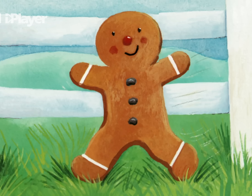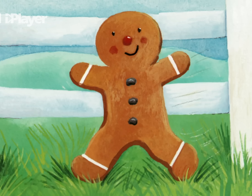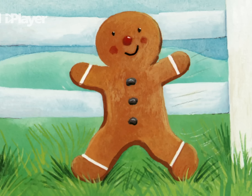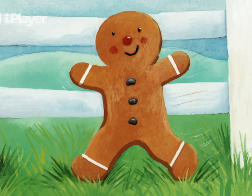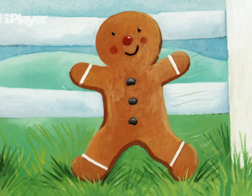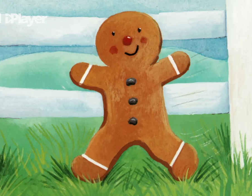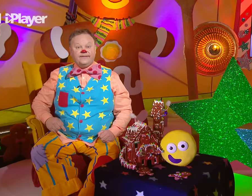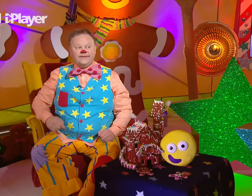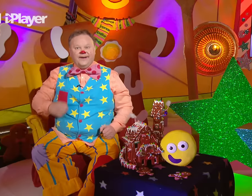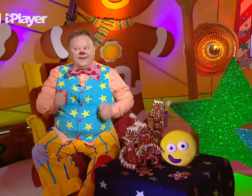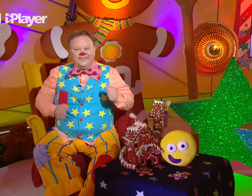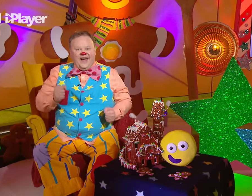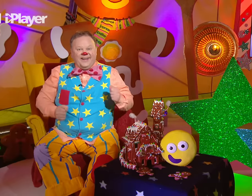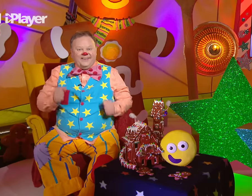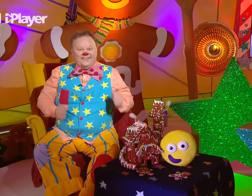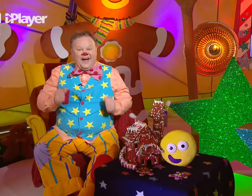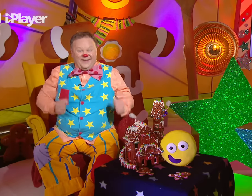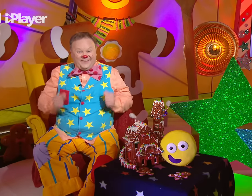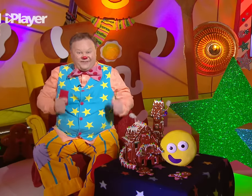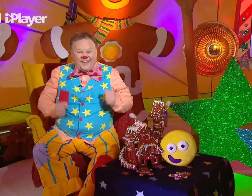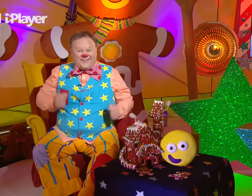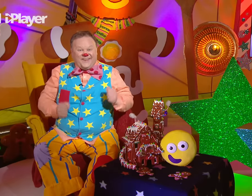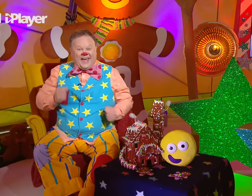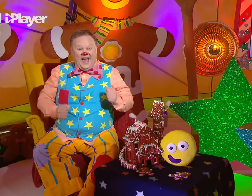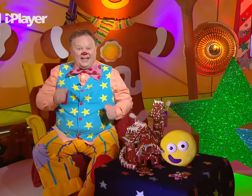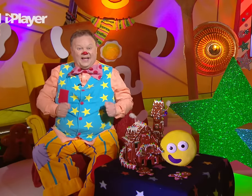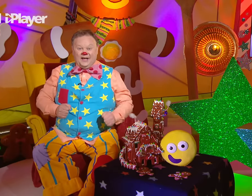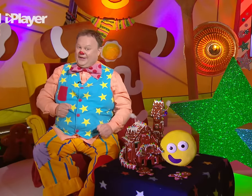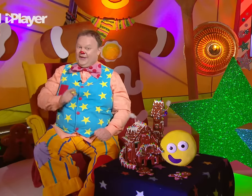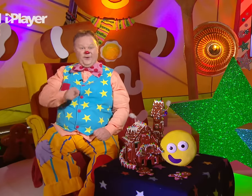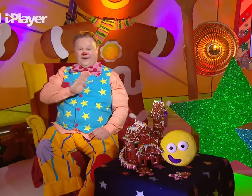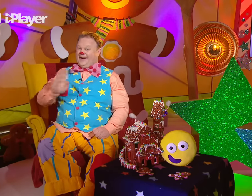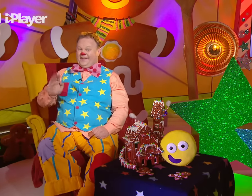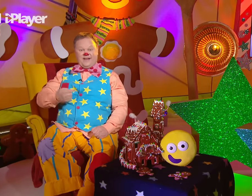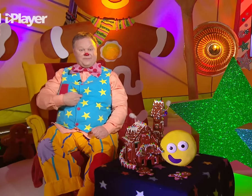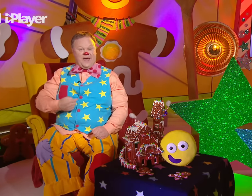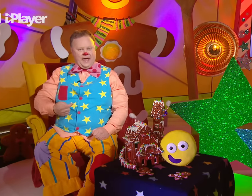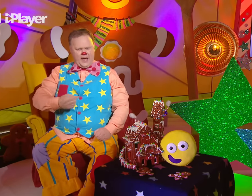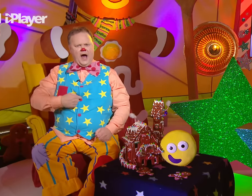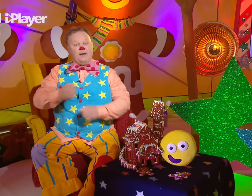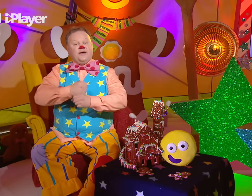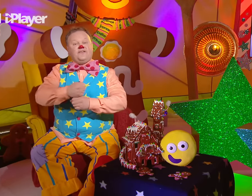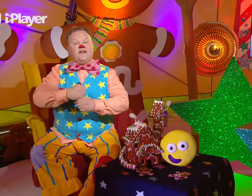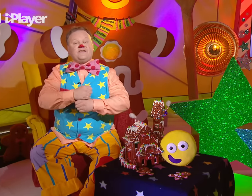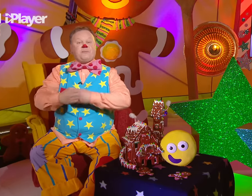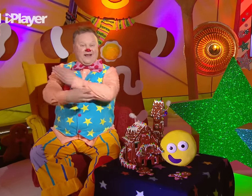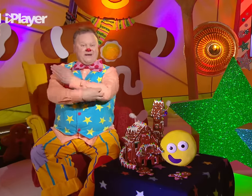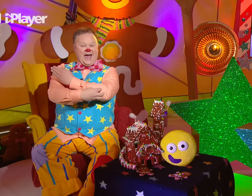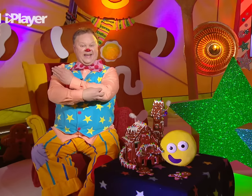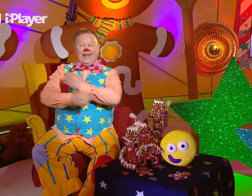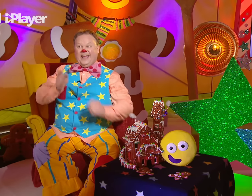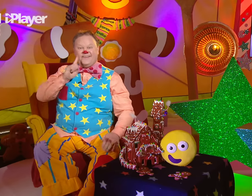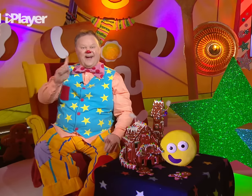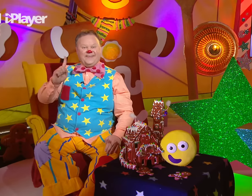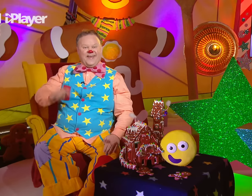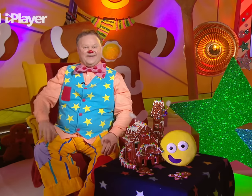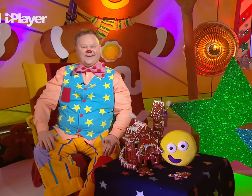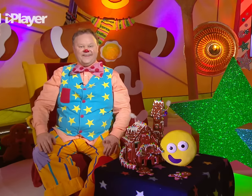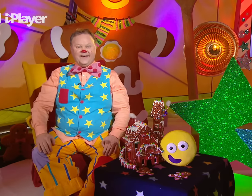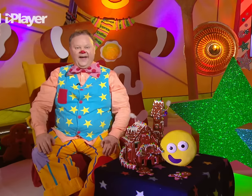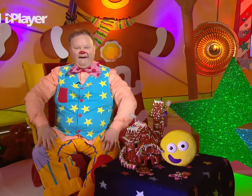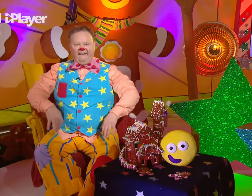he said run run as fast as you can you can't catch me i'm the gingerbread man he chanted oh